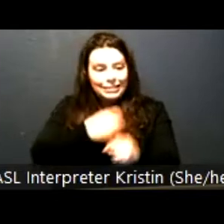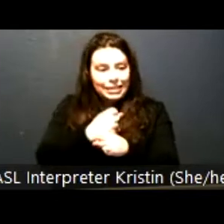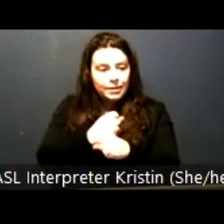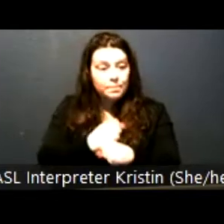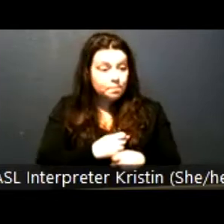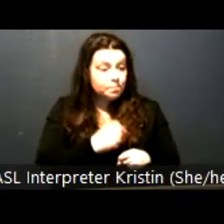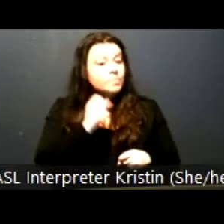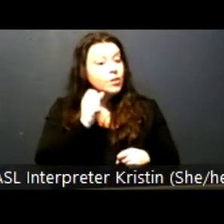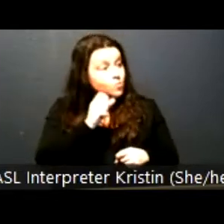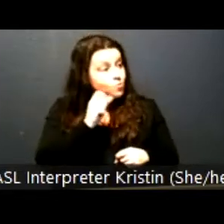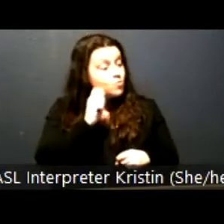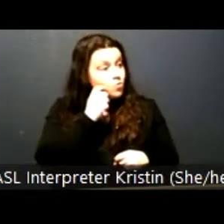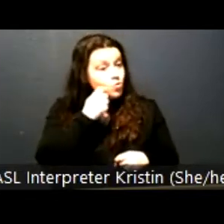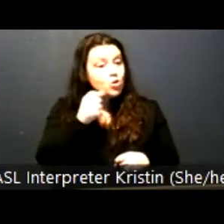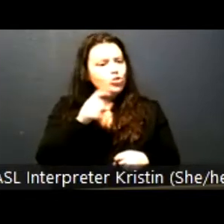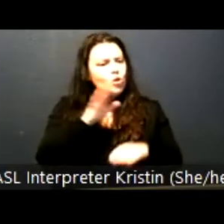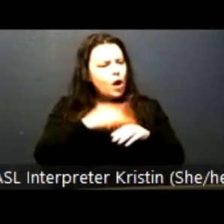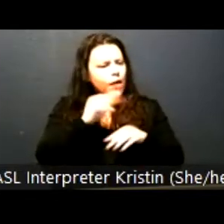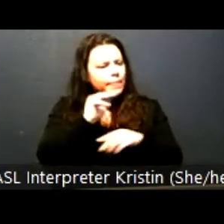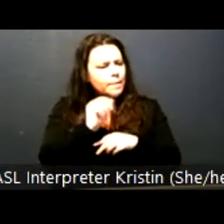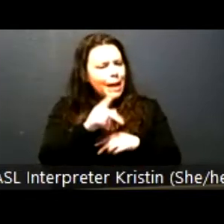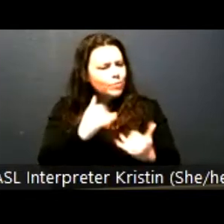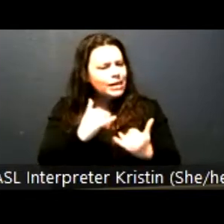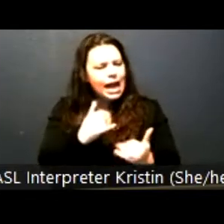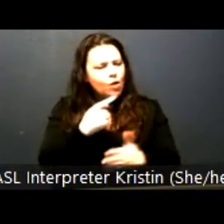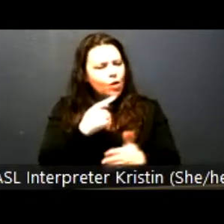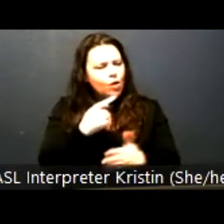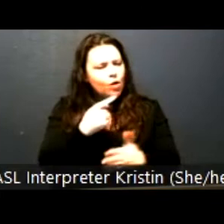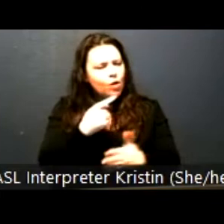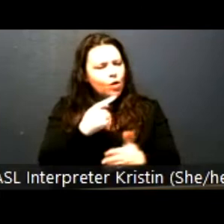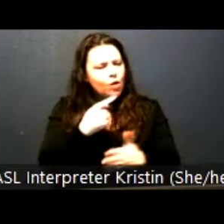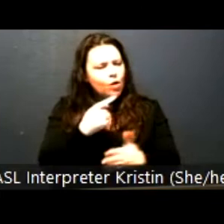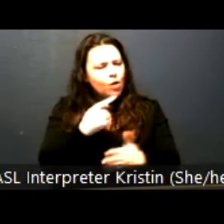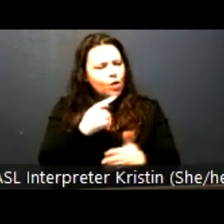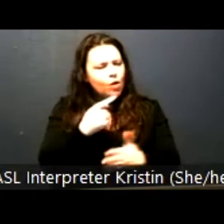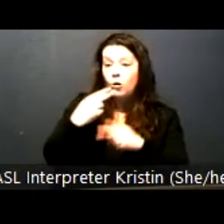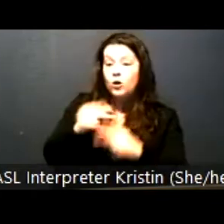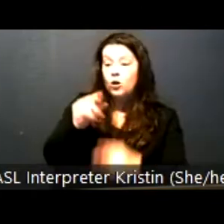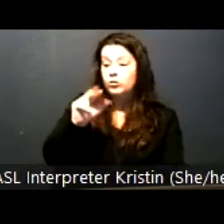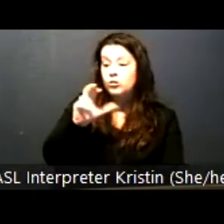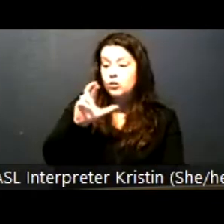Dr. Autumn-Lynn: Yes, that's right! These are all tracks, we call them, that were recorded by a tracking tag attached